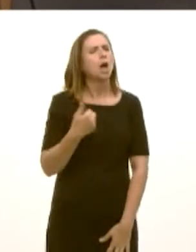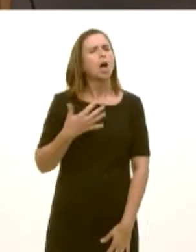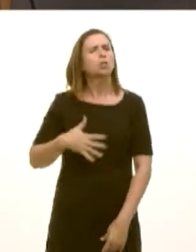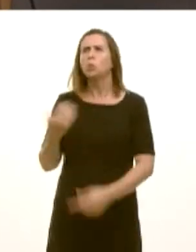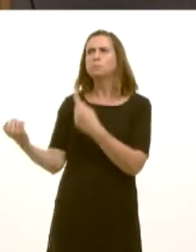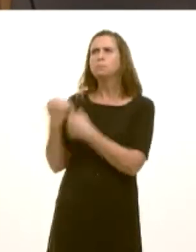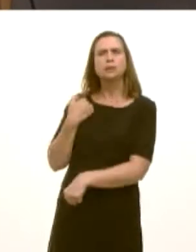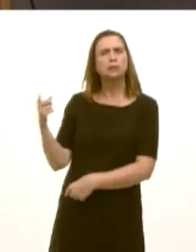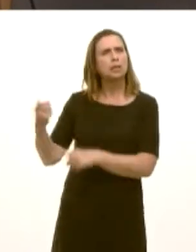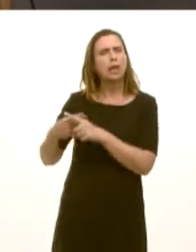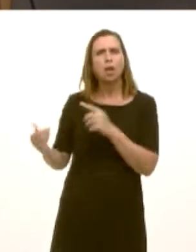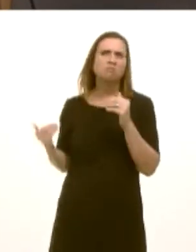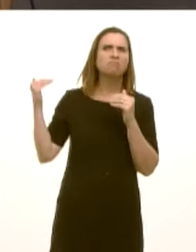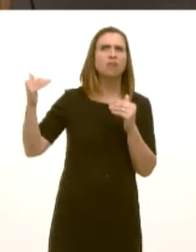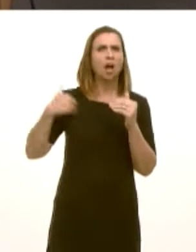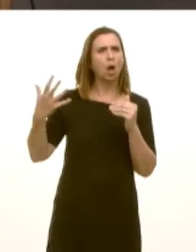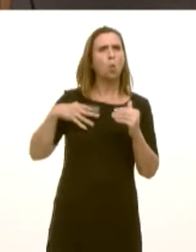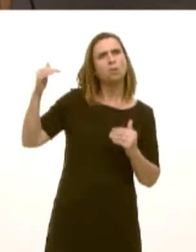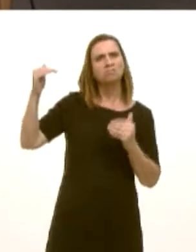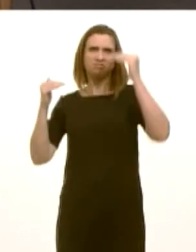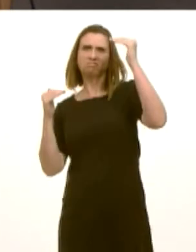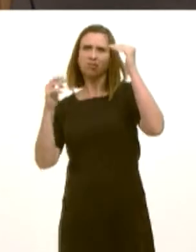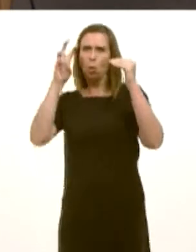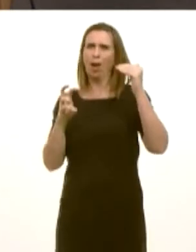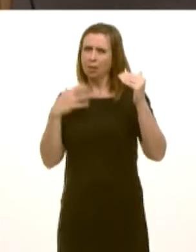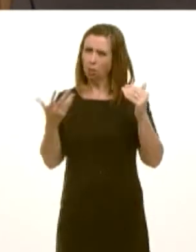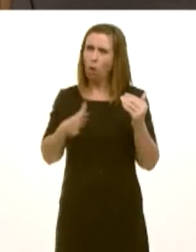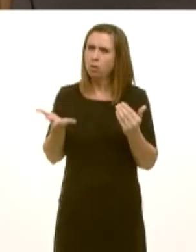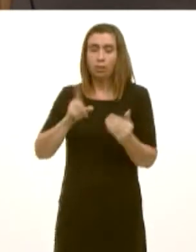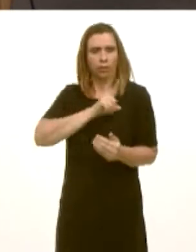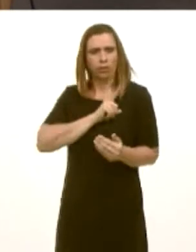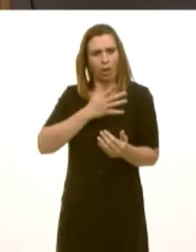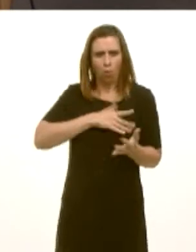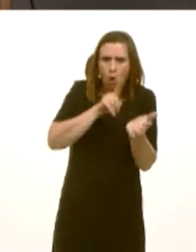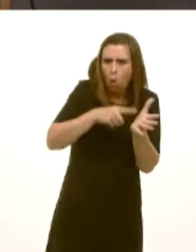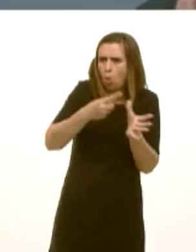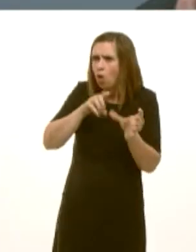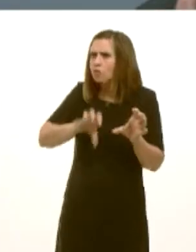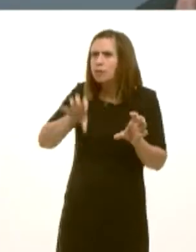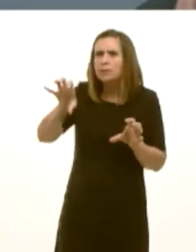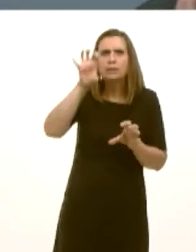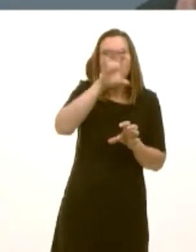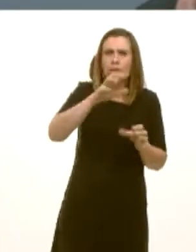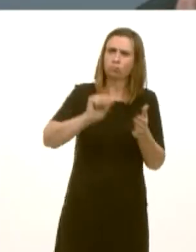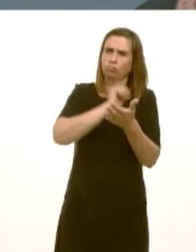I want the situation to be better in Wales. Thatís why I want to see local authorities that are properly structured, not strung together